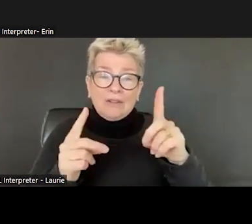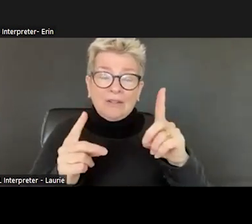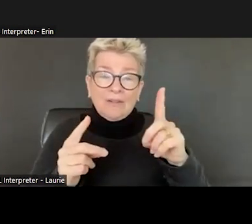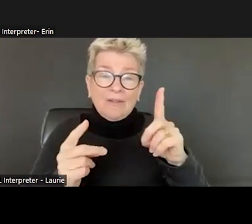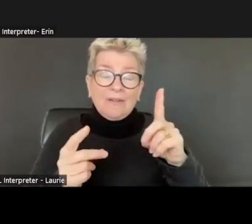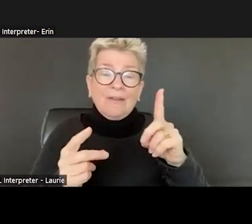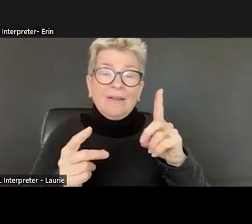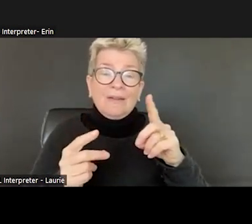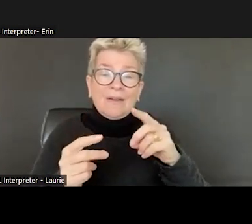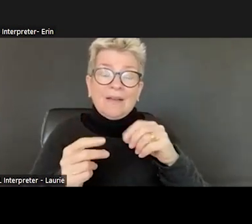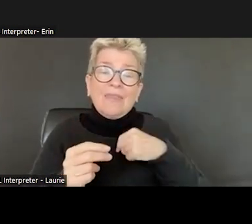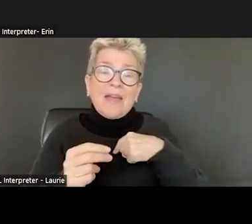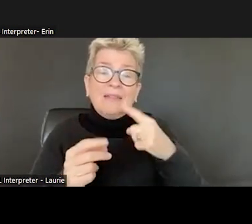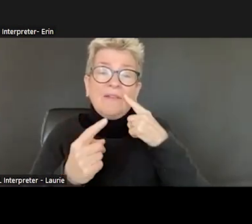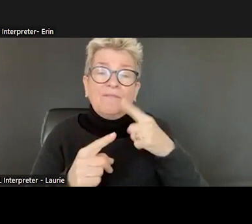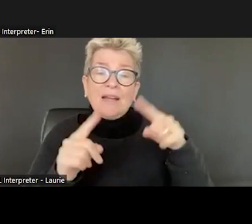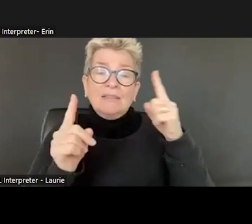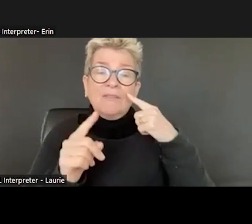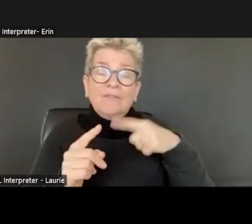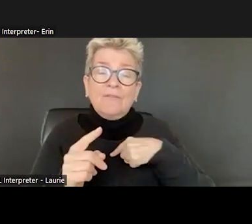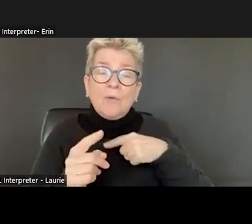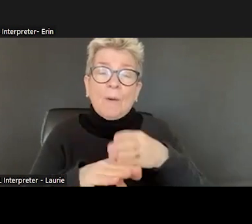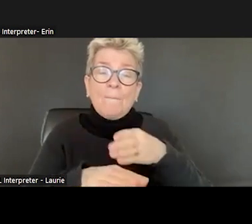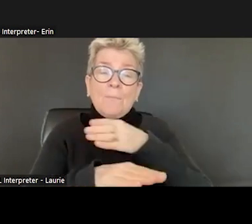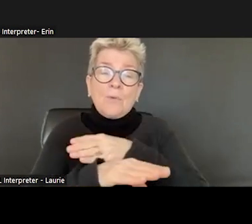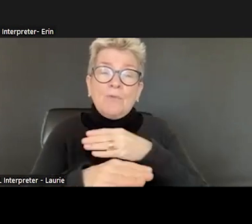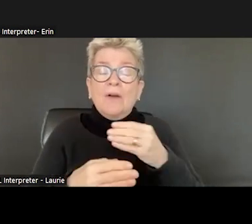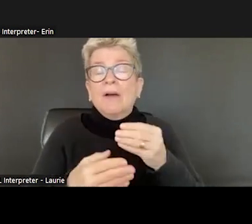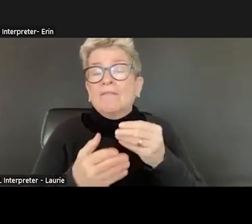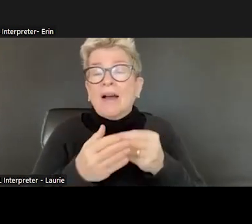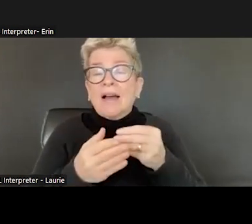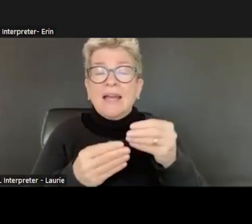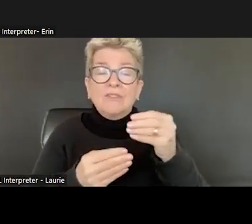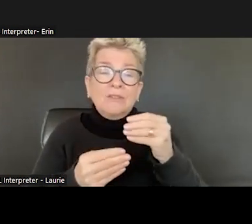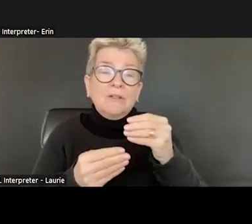effective at improving financial knowledge and behaviors across many domains. This is